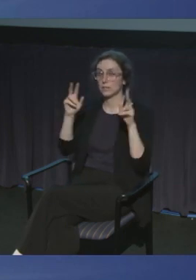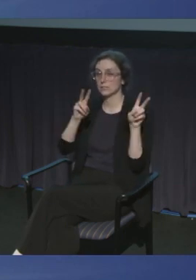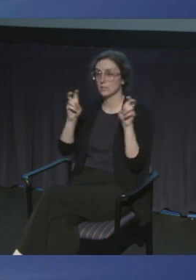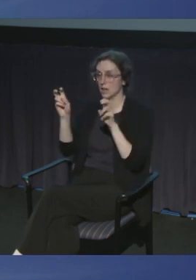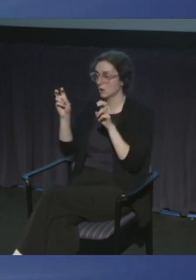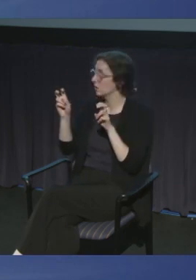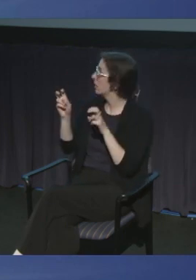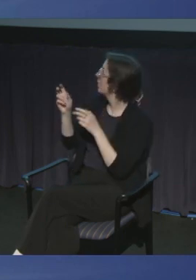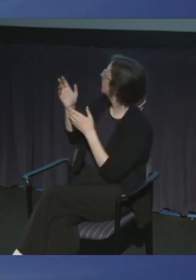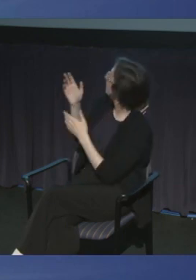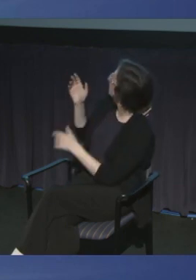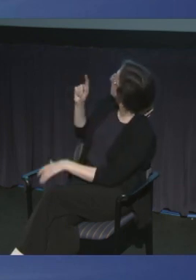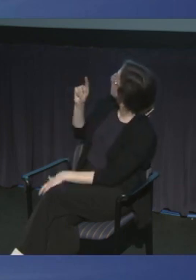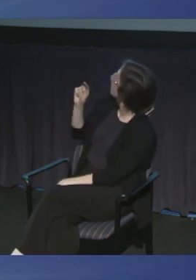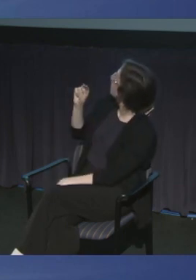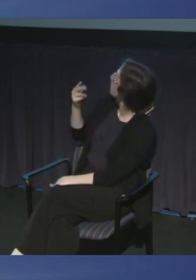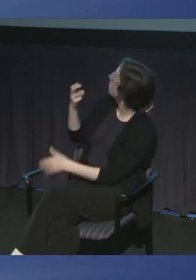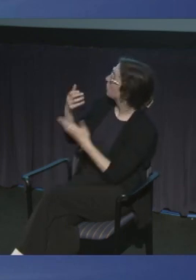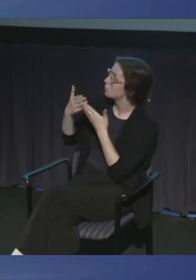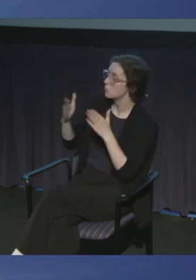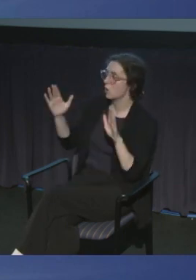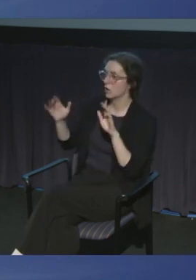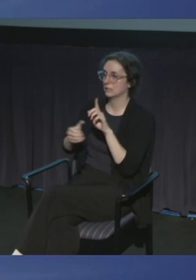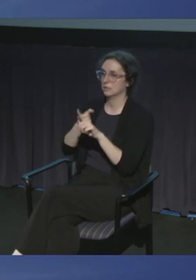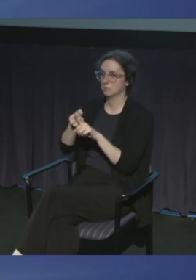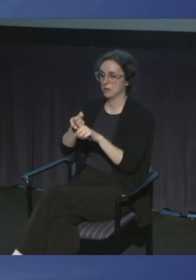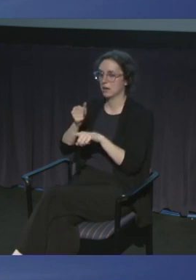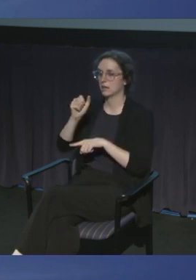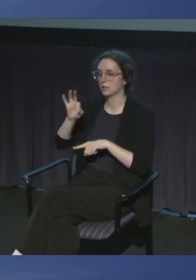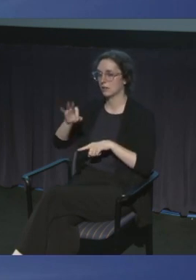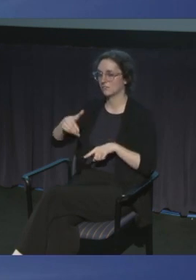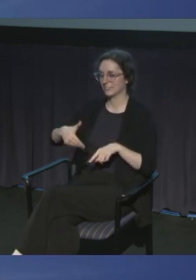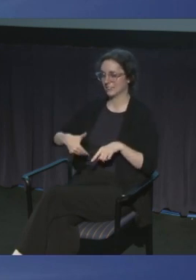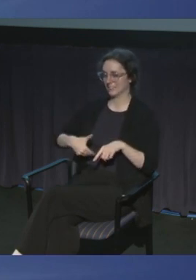AN ELECTION TO THE NATIONAL ACADEMY OF SCIENCES. HER LECTURE FOR TODAY IS ENTITLED: THE BROAD IMPACT OF INNATE IMMUNE RECEPTORS IN VIRAL INFECTION, CANCER AND